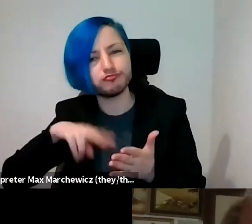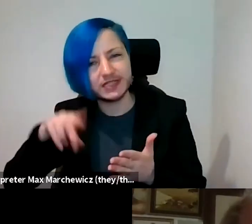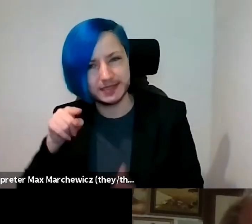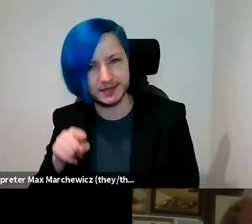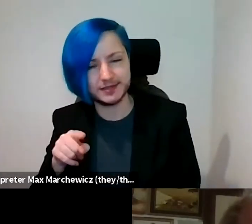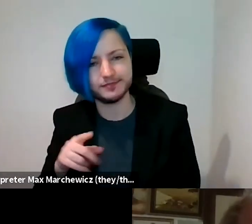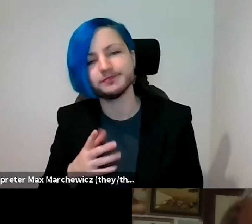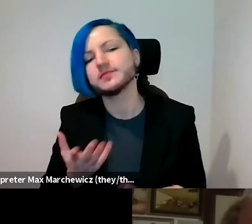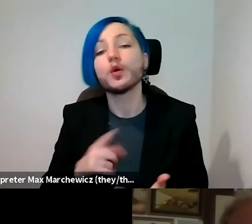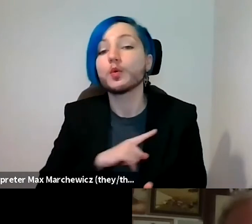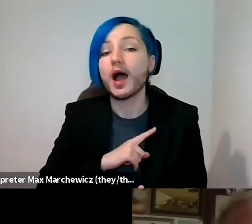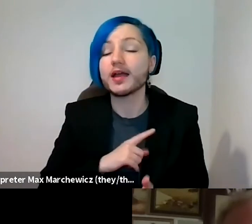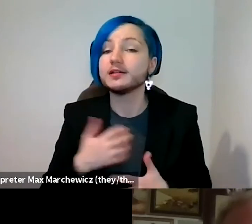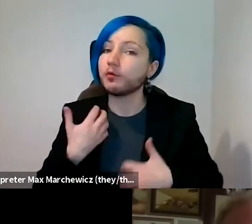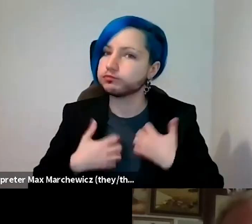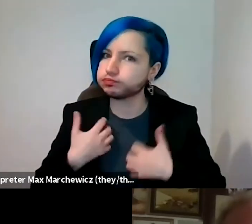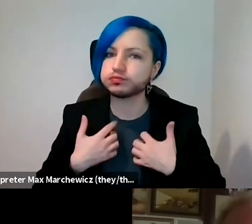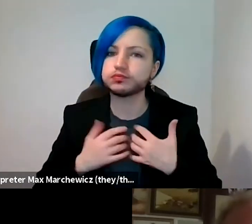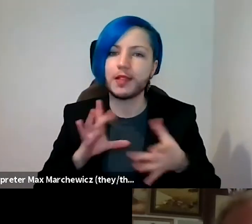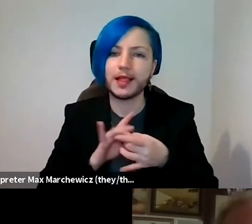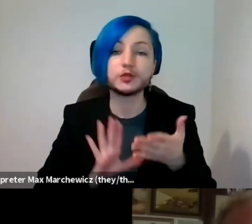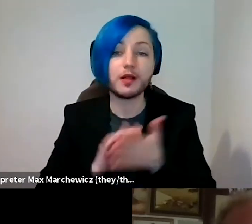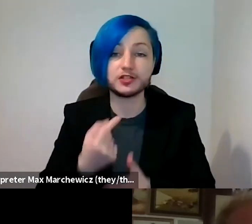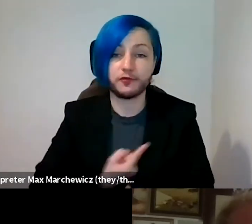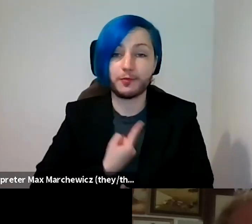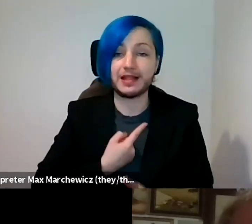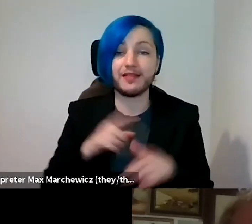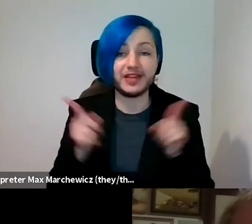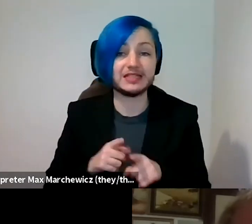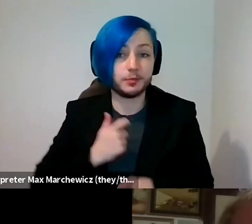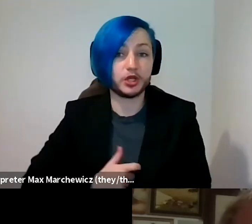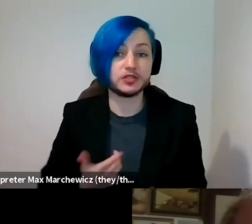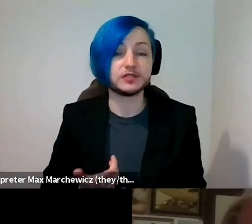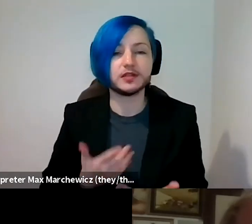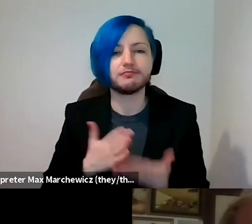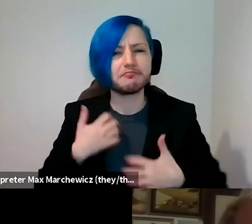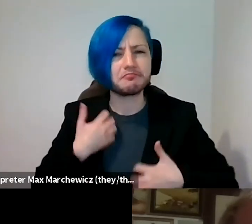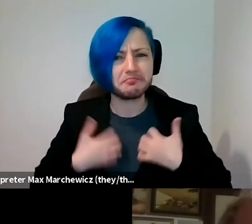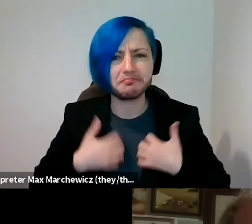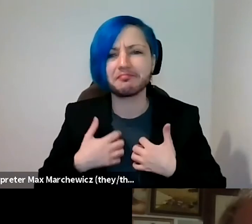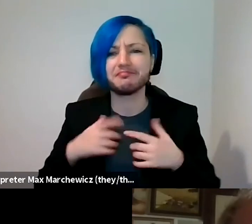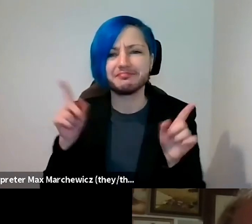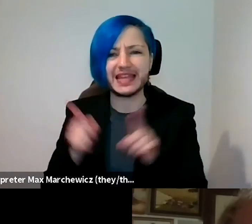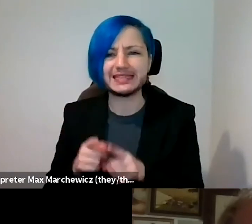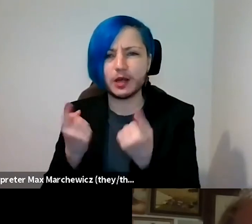It's very interesting culturally, because for me as an Indian, it's fascinating how an Indian object, you know,